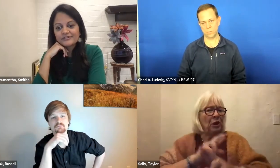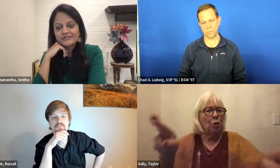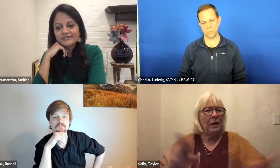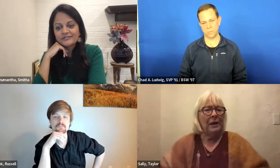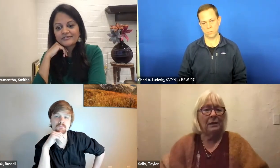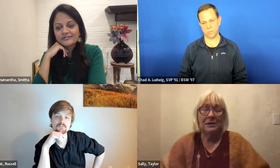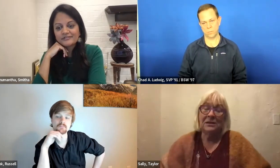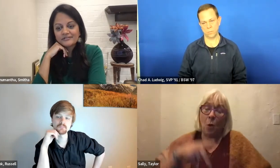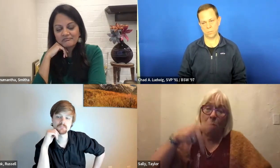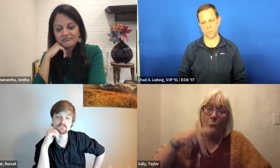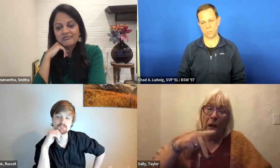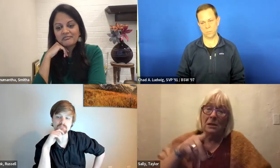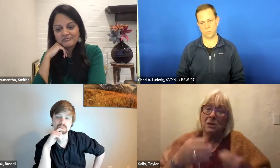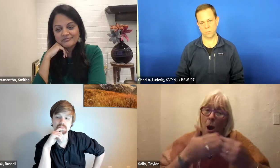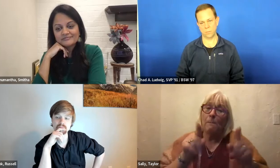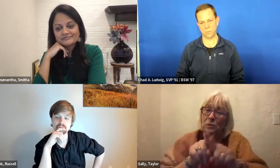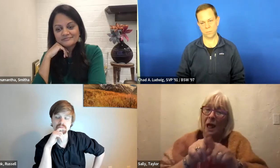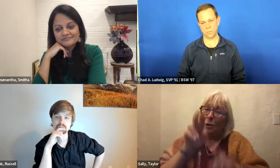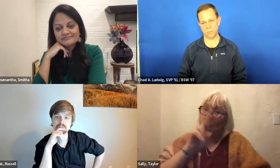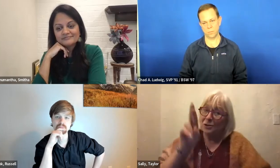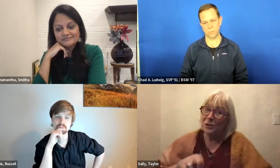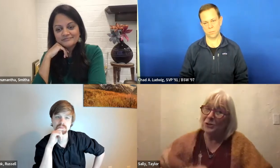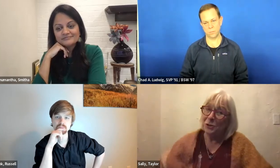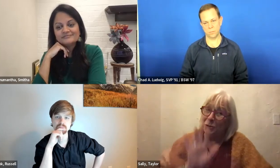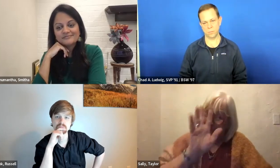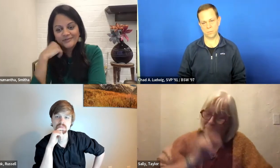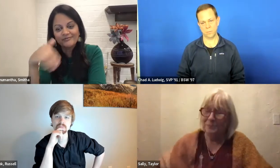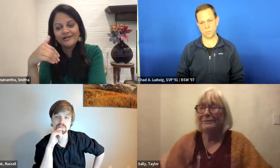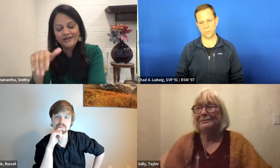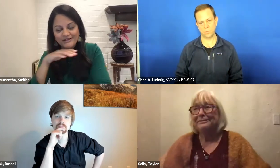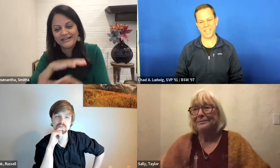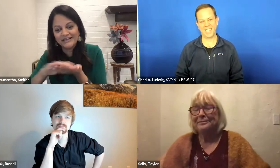We asked, and they gave it right away. I would say Portland is pretty close to being